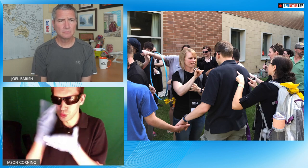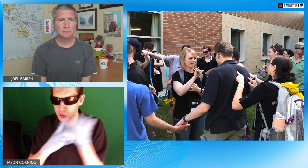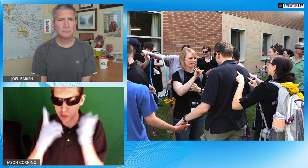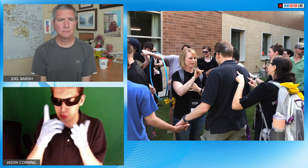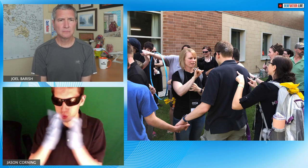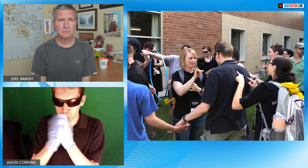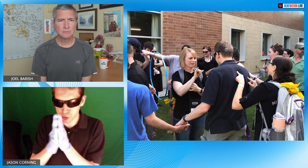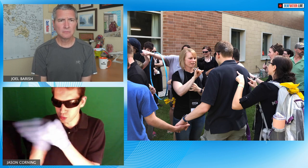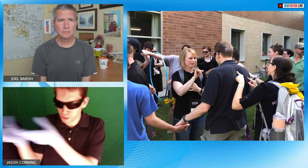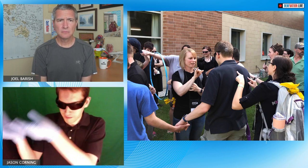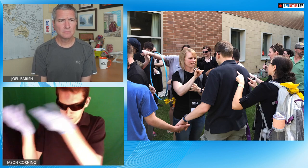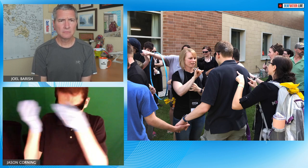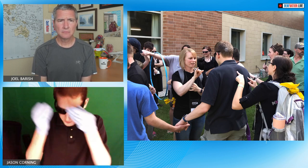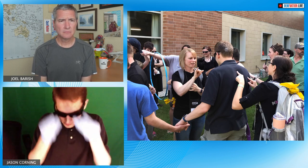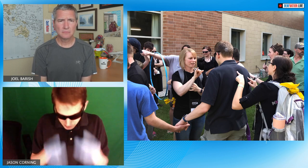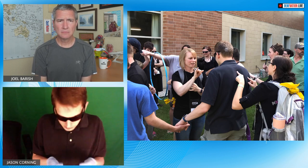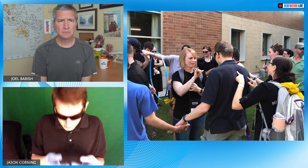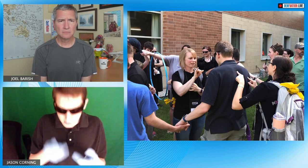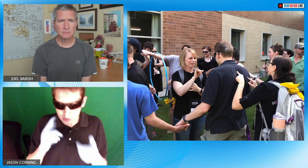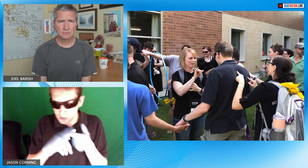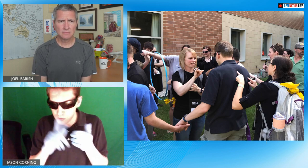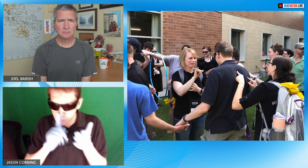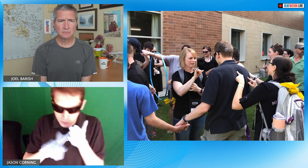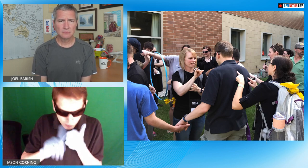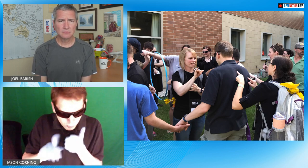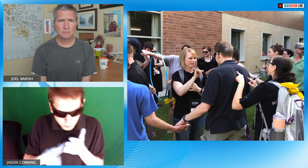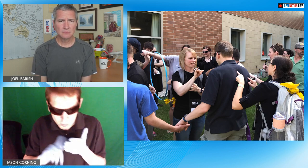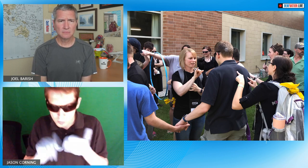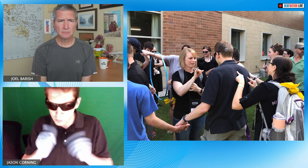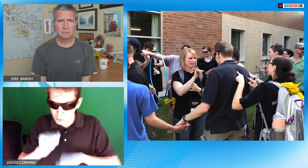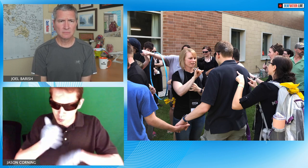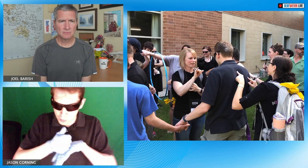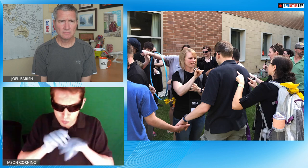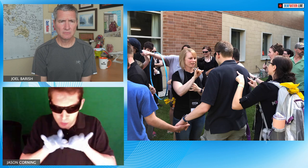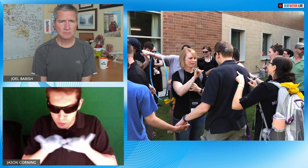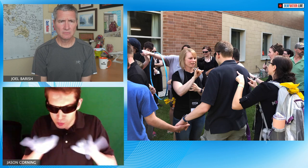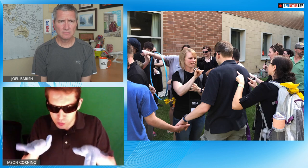someone brought the book here did some research, and try to set it up here and spread it